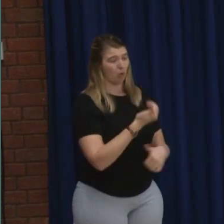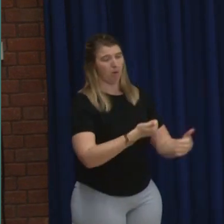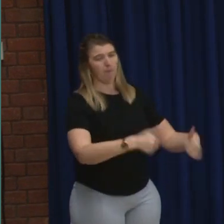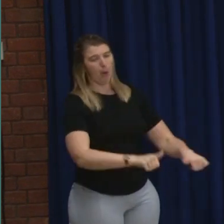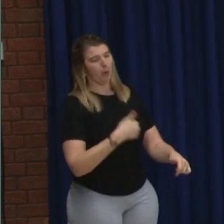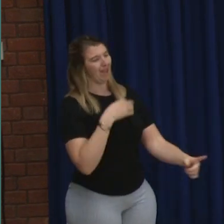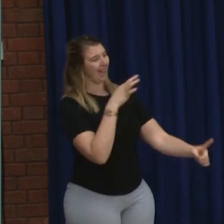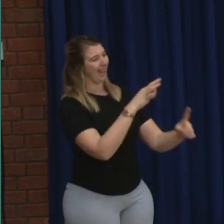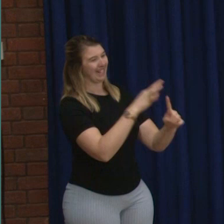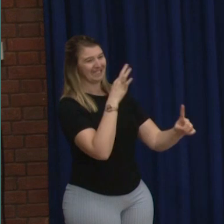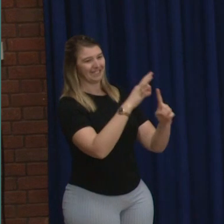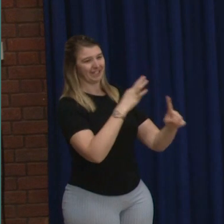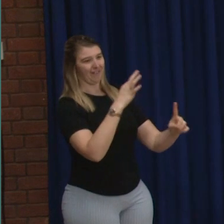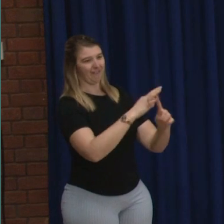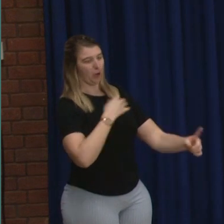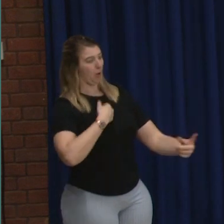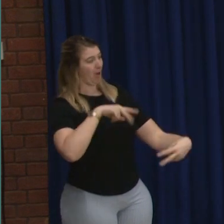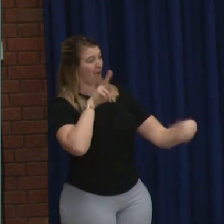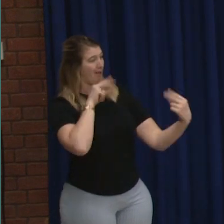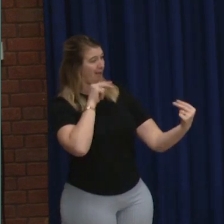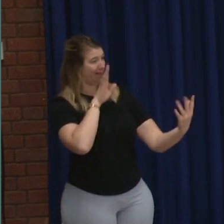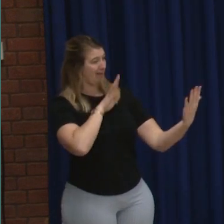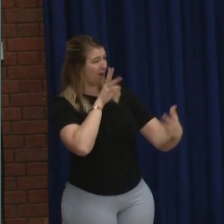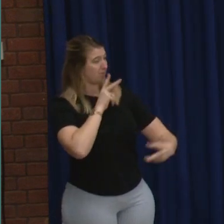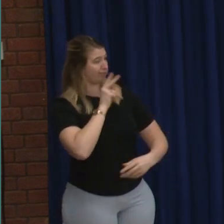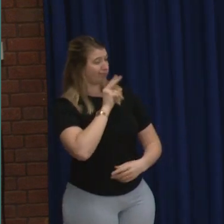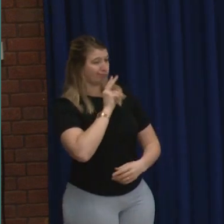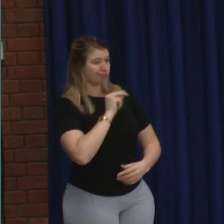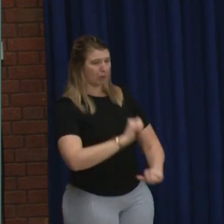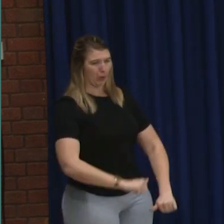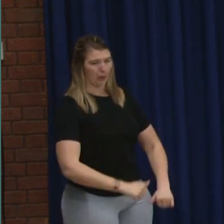because they saw me in the interview and I was spoke because I knew that my my exam results